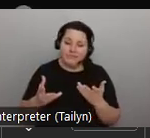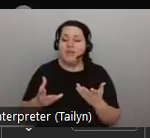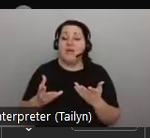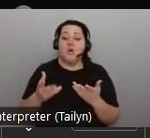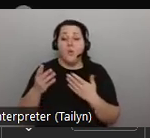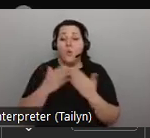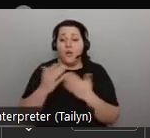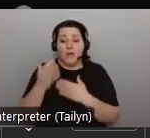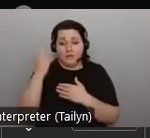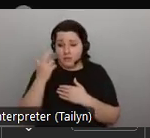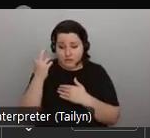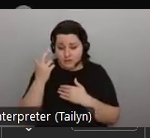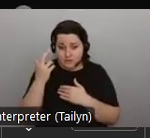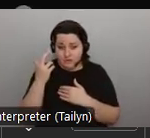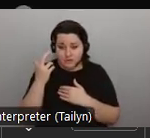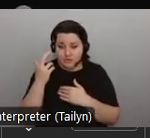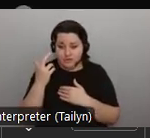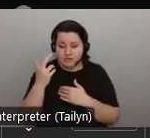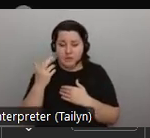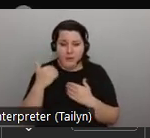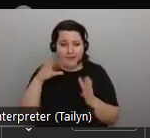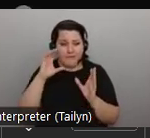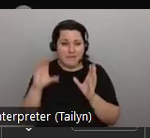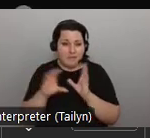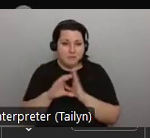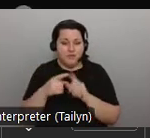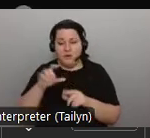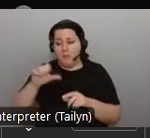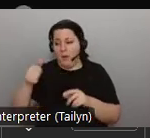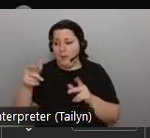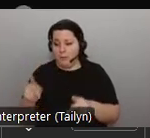it is better than nothing. So if for whatever reason you